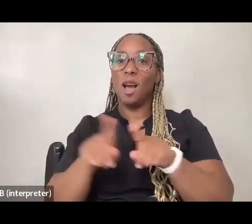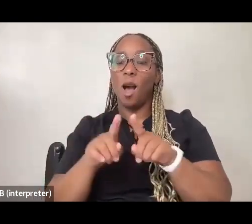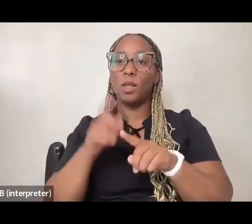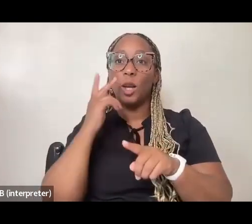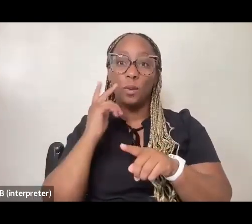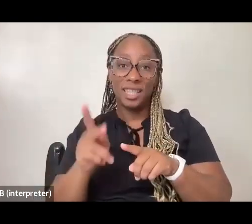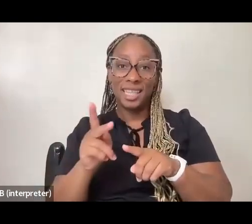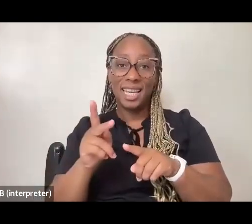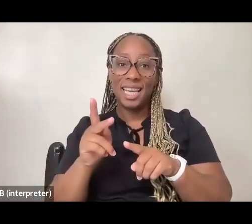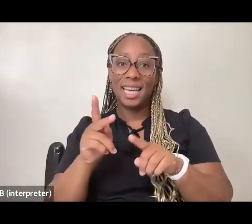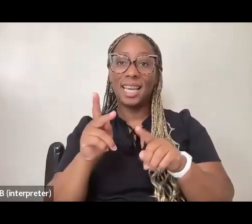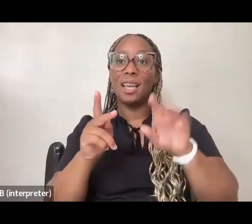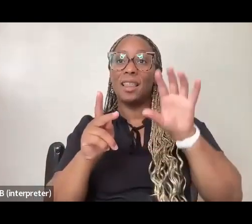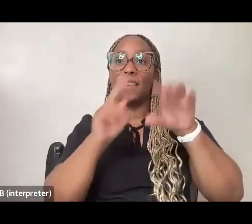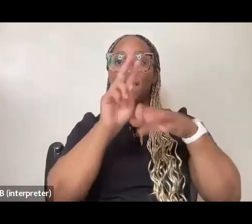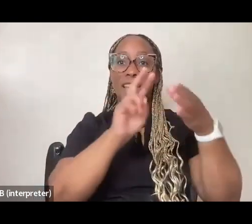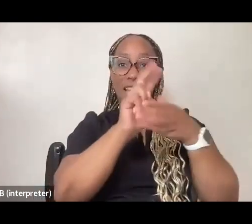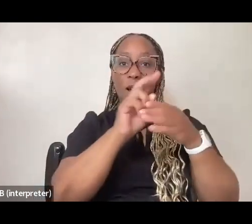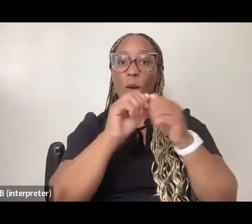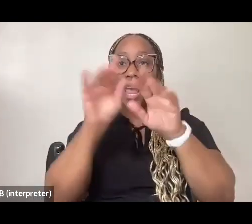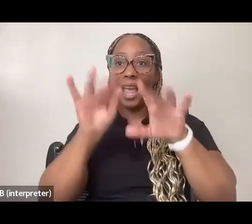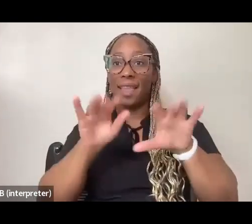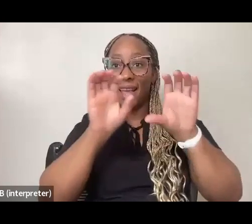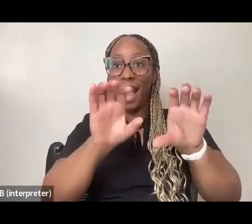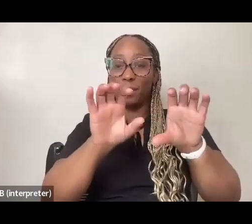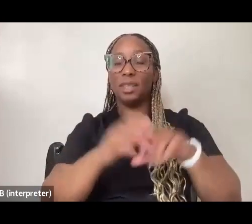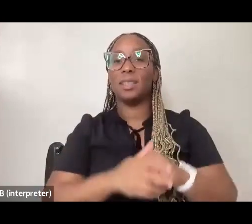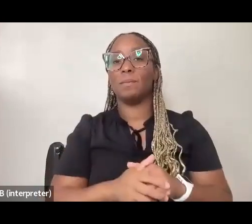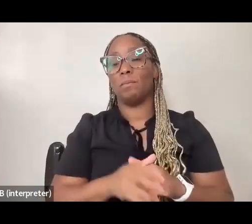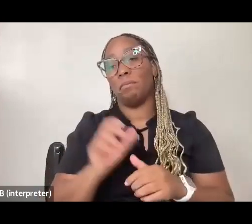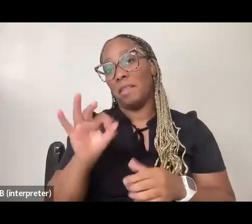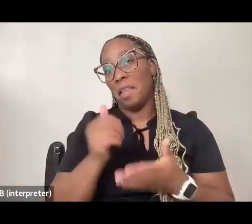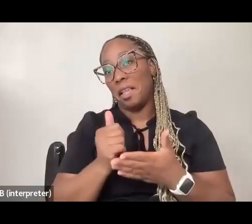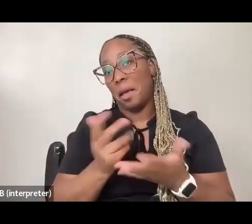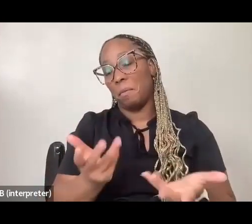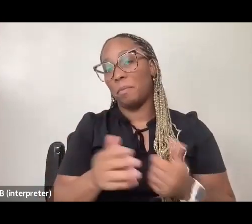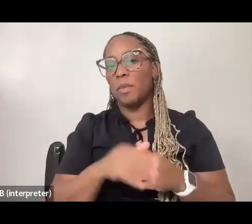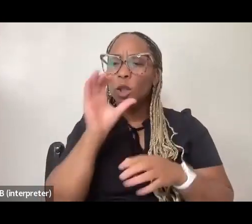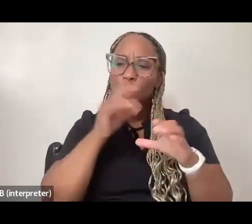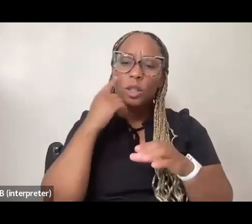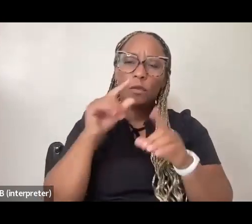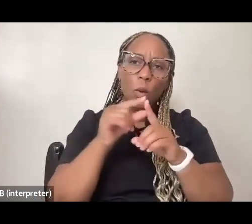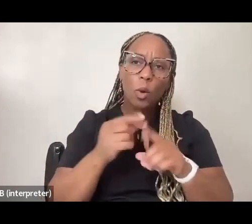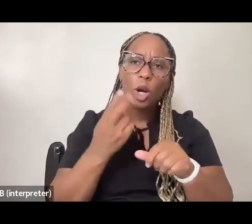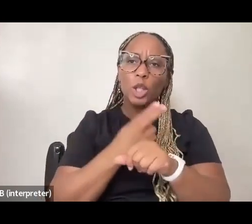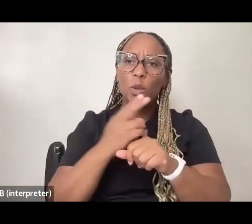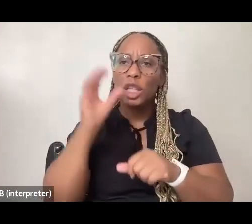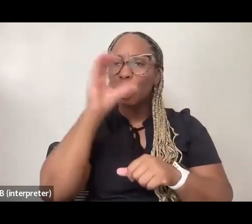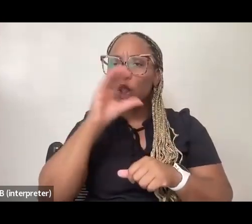the video of yourself -- video itself, if you find it helpful. Within the audio transcript, you can search for words or you can